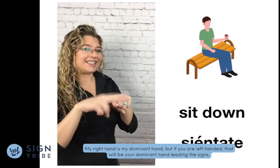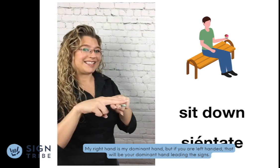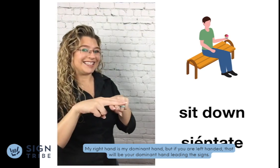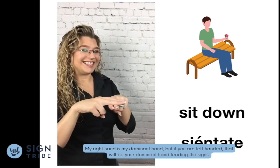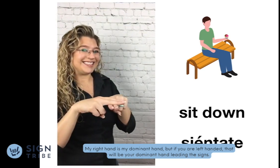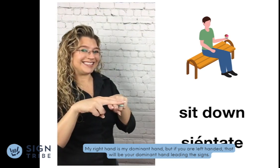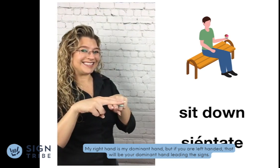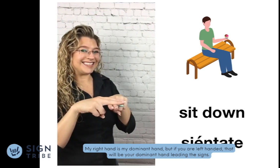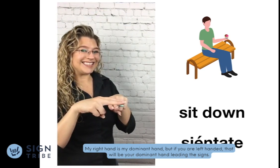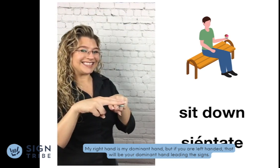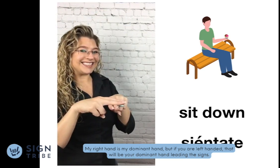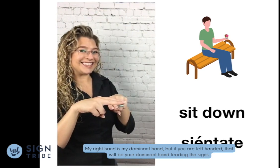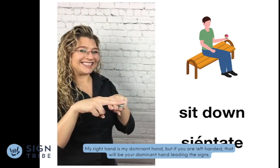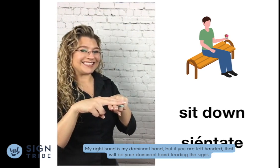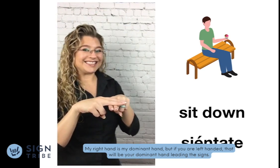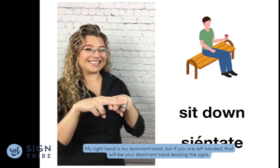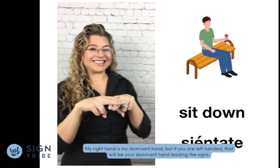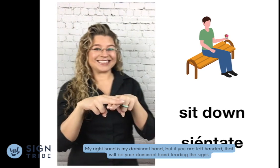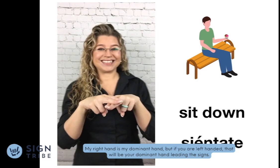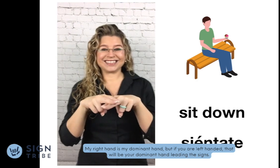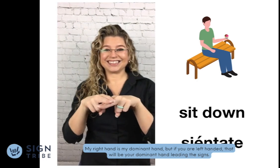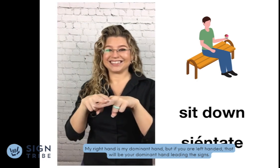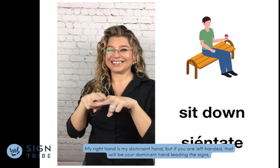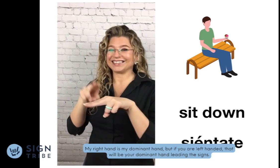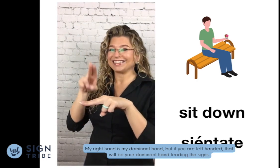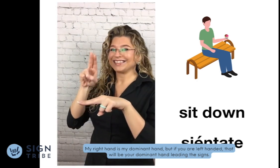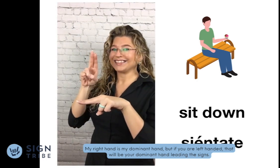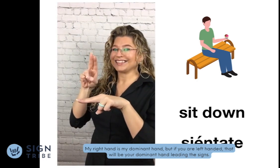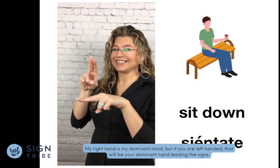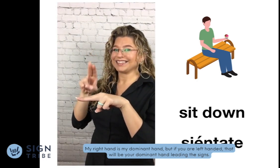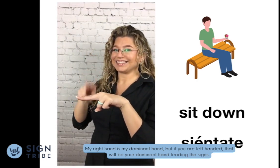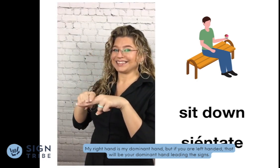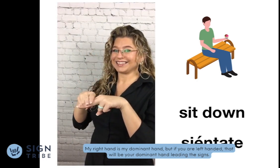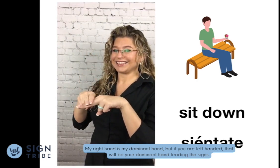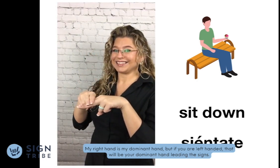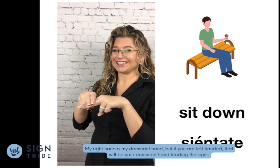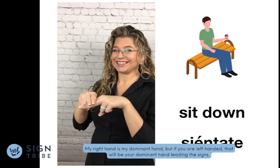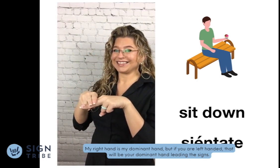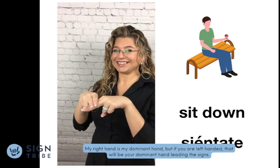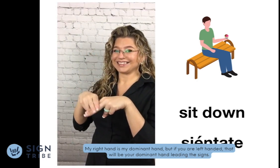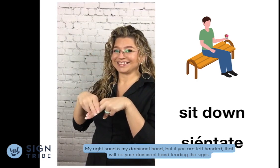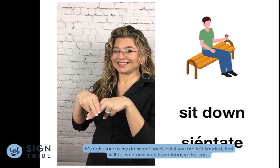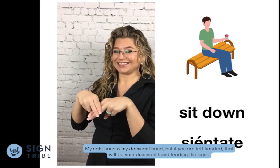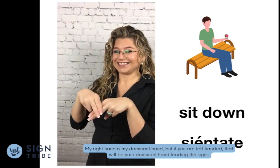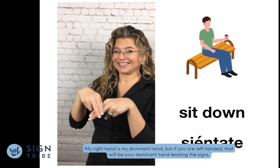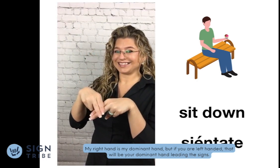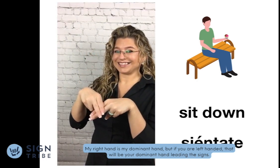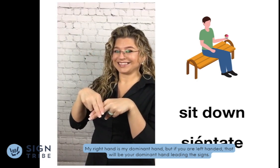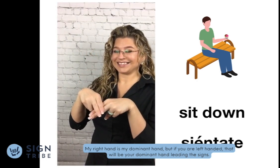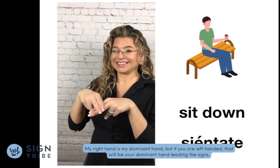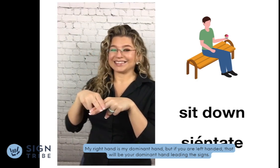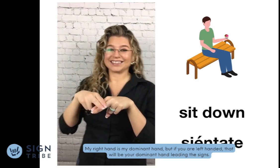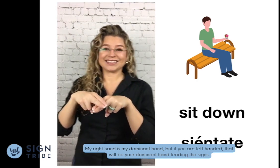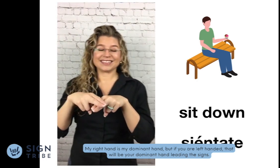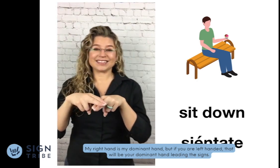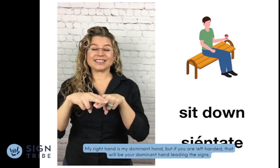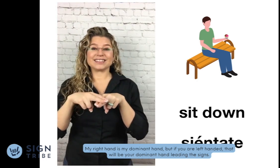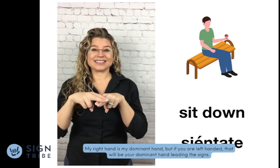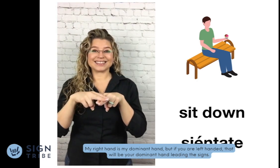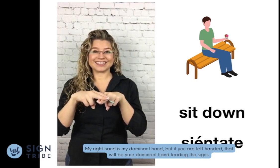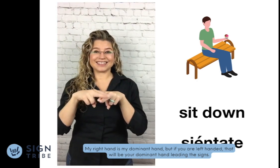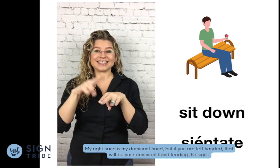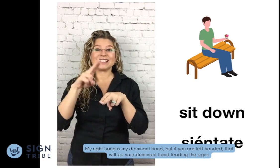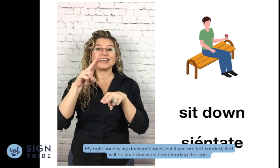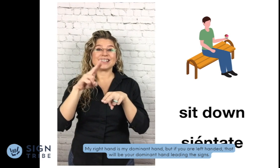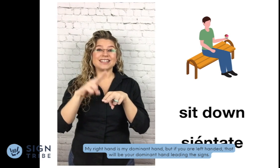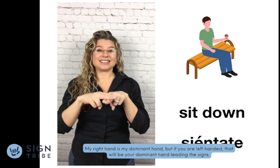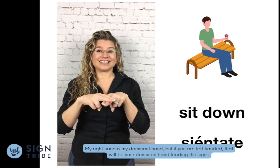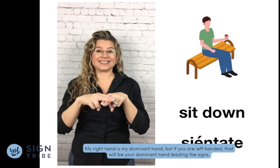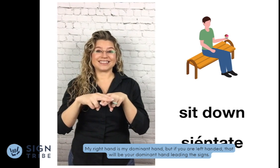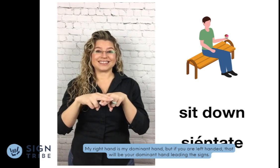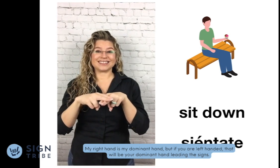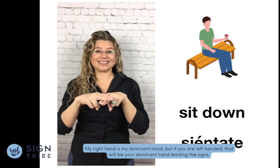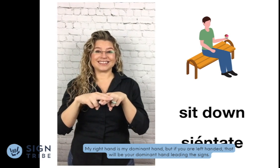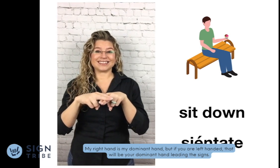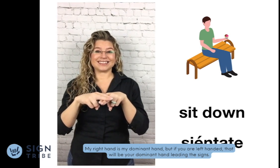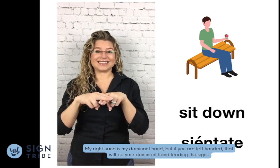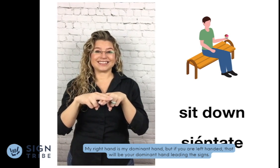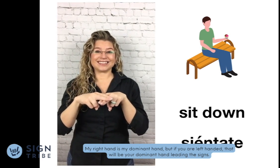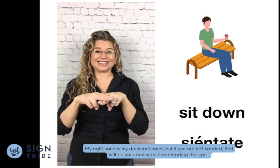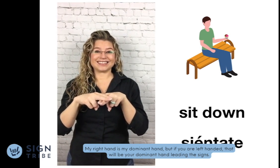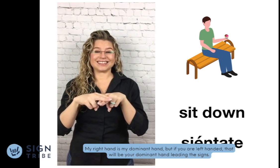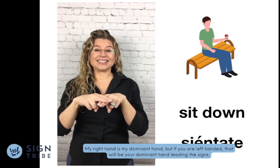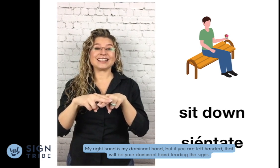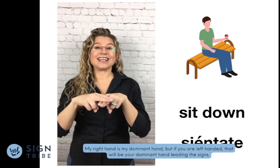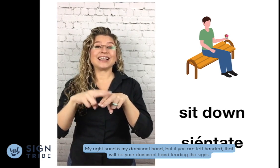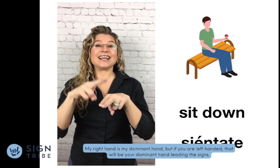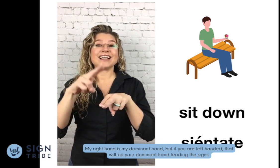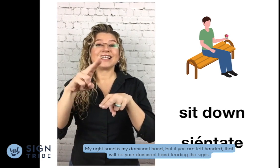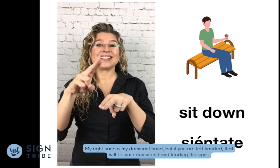Sit.